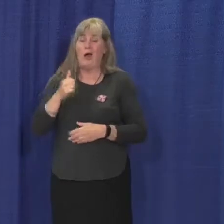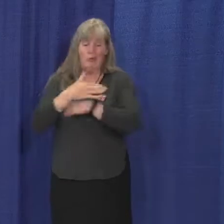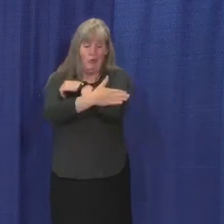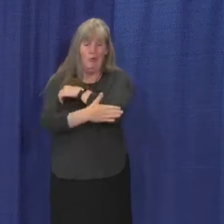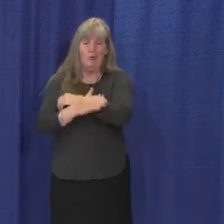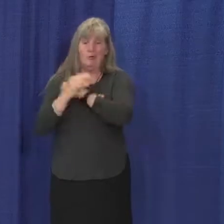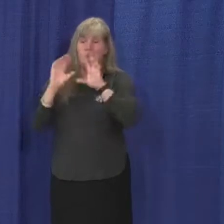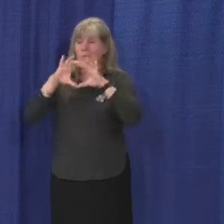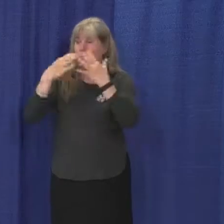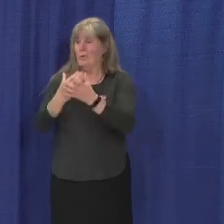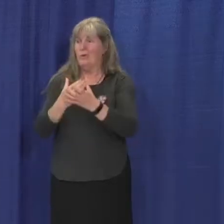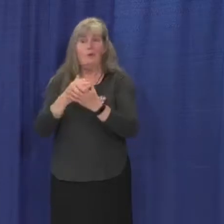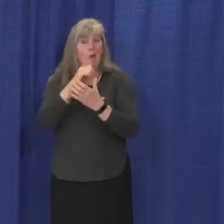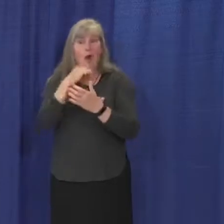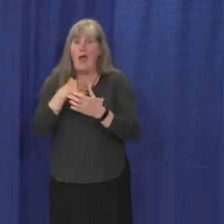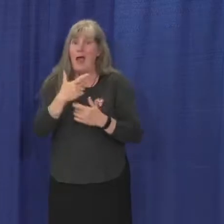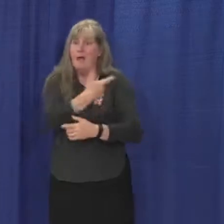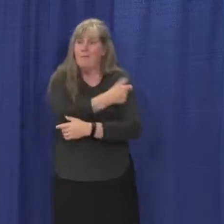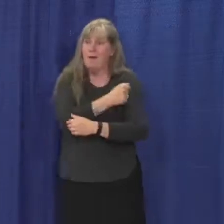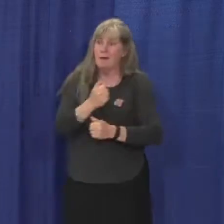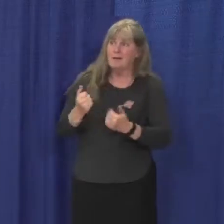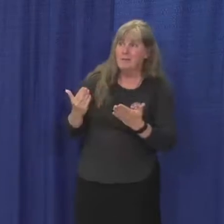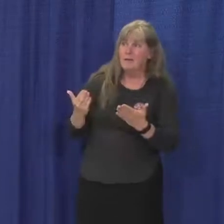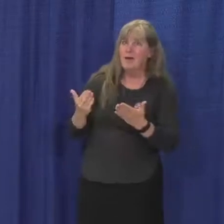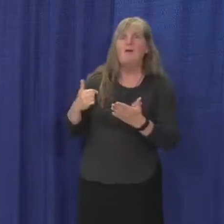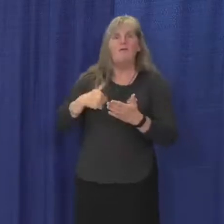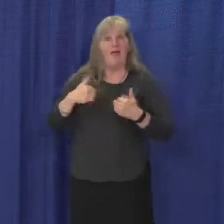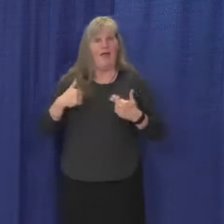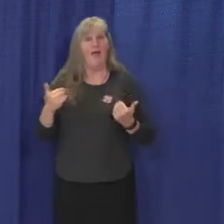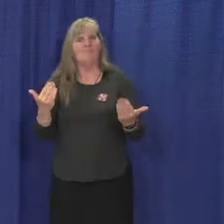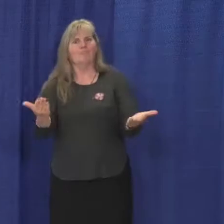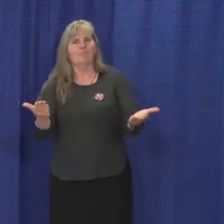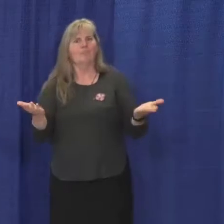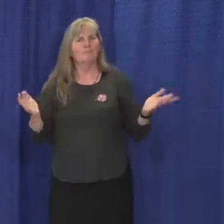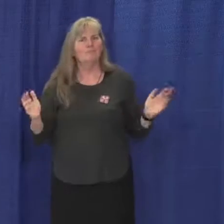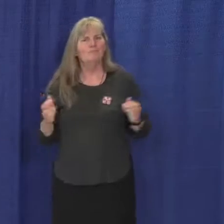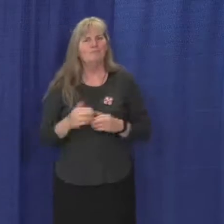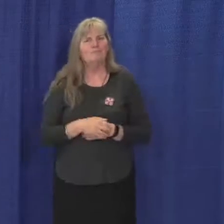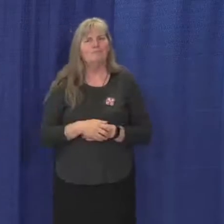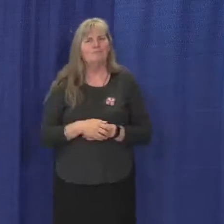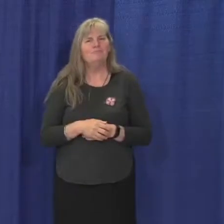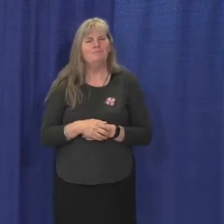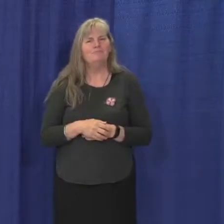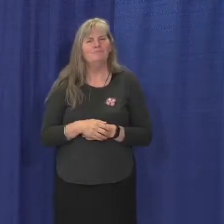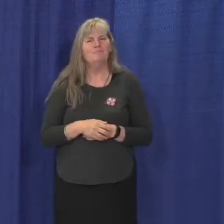countries do not yet have the kind of vaccine access they need.